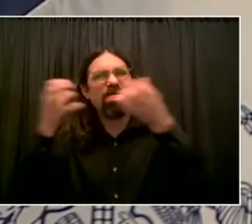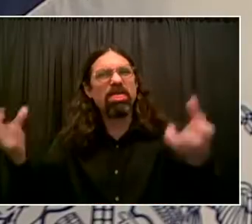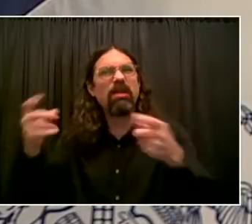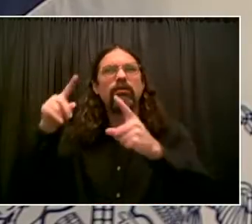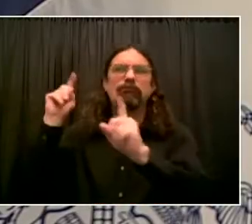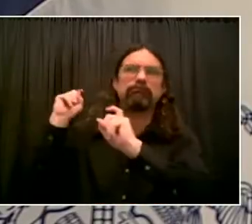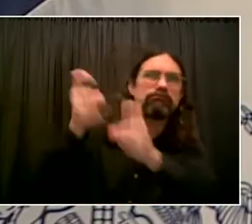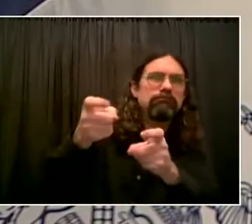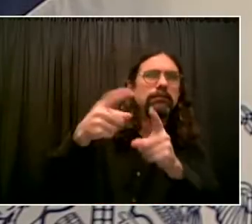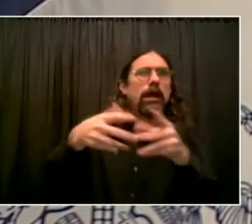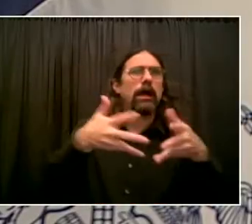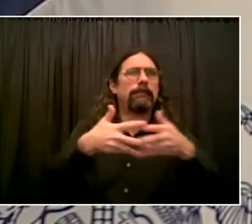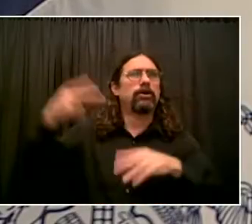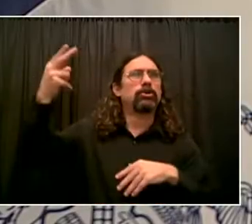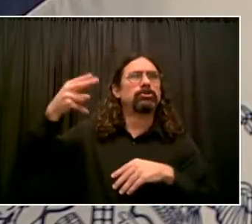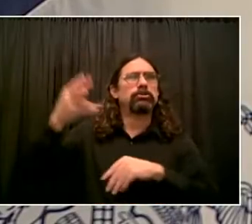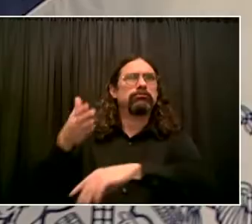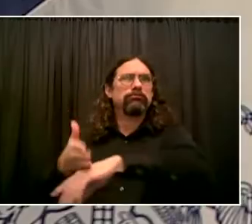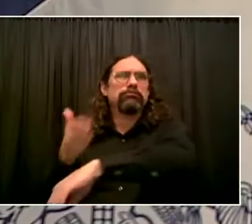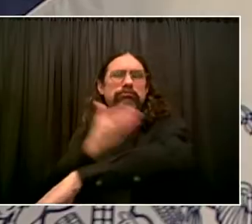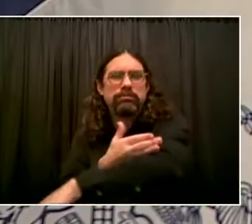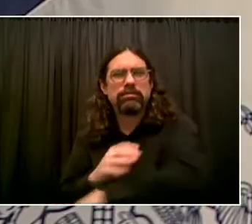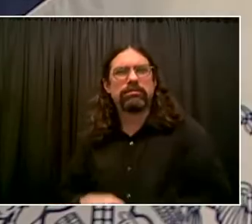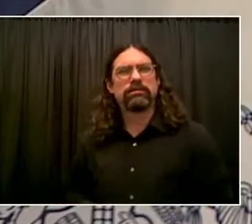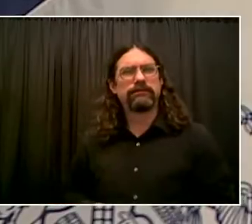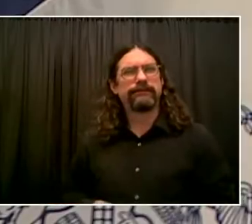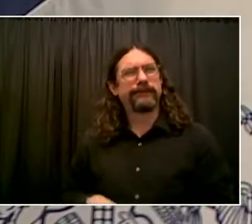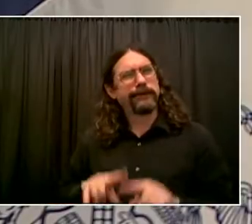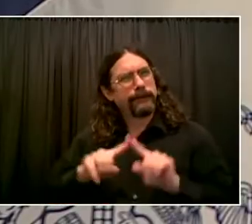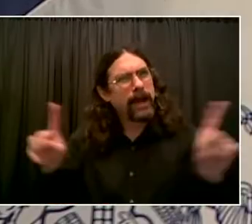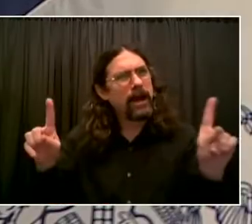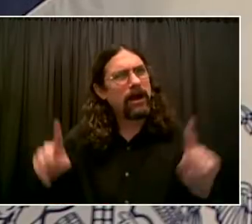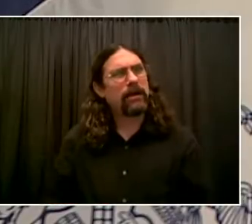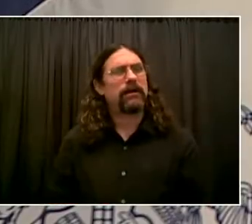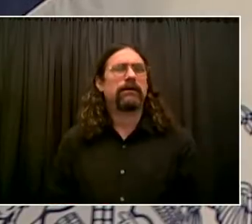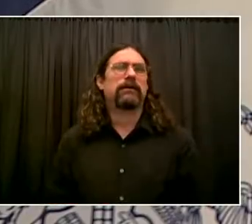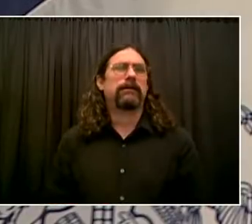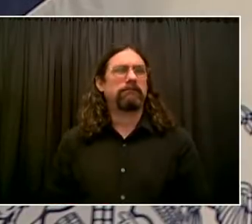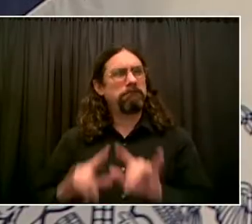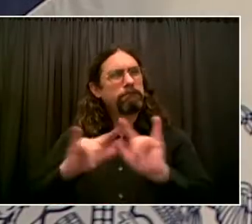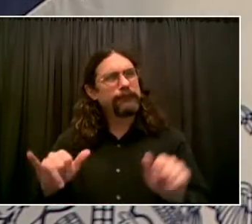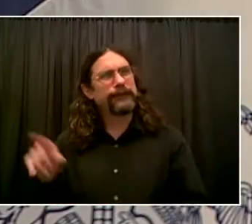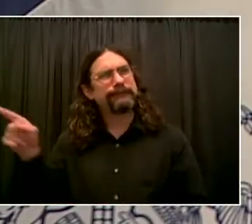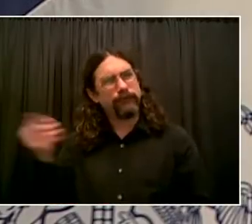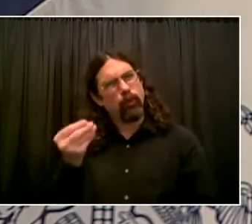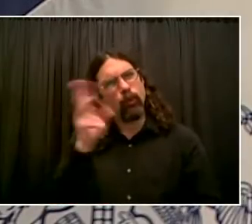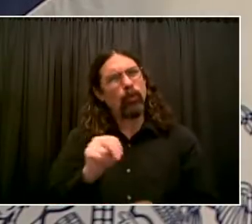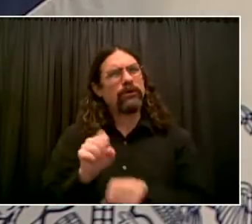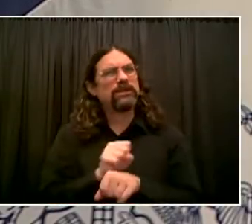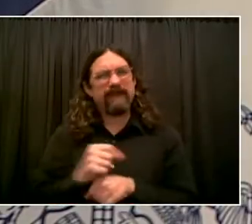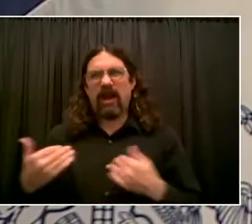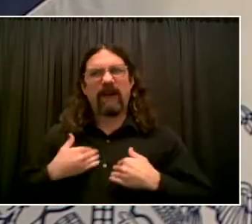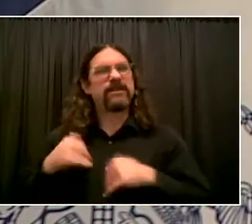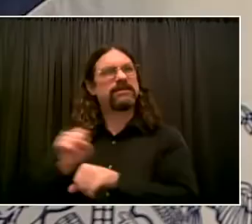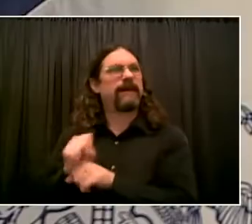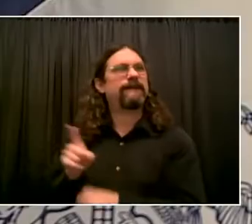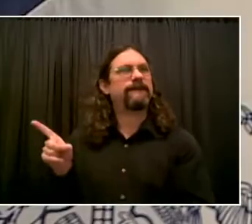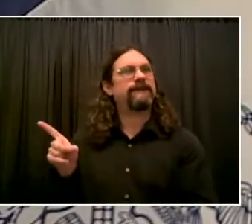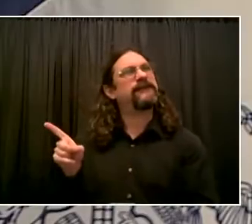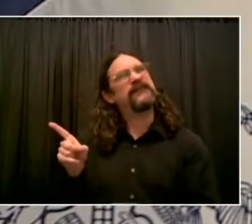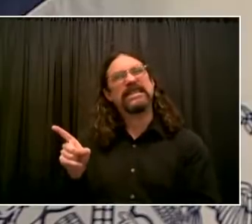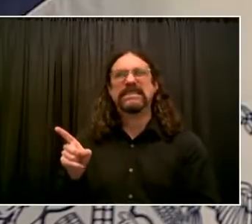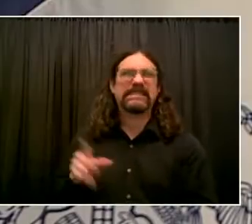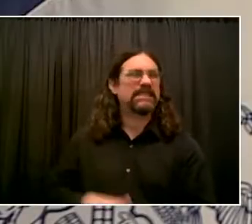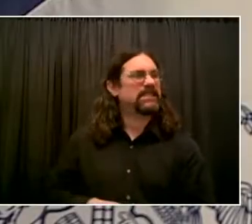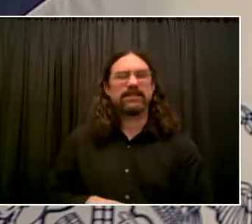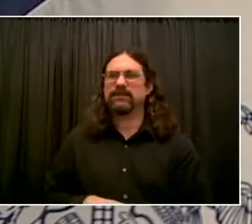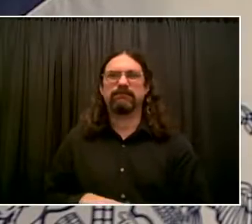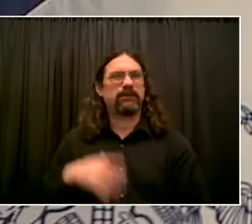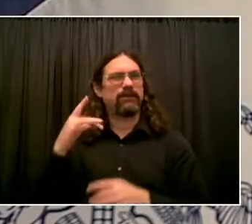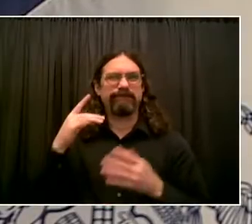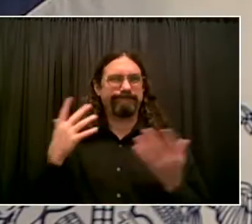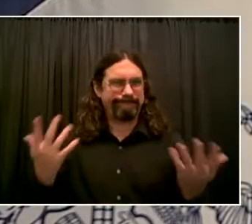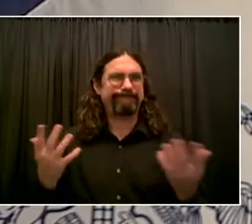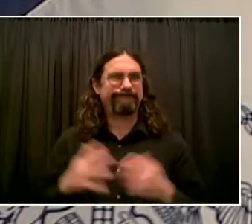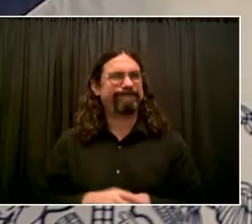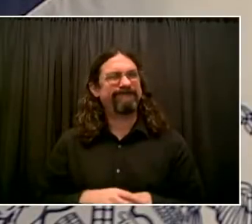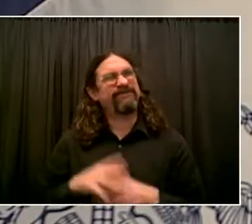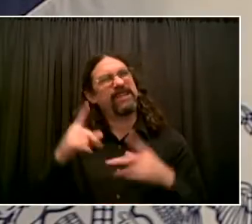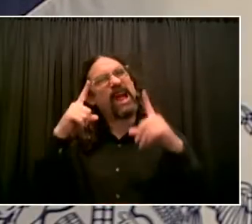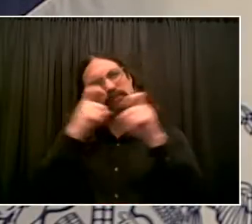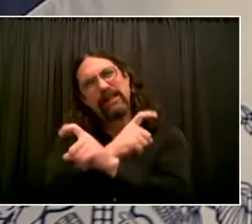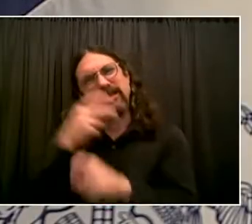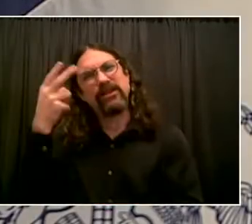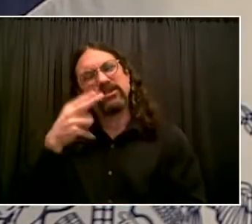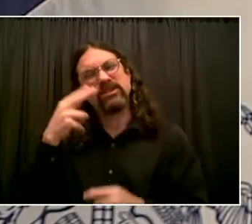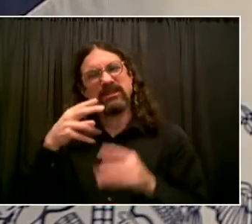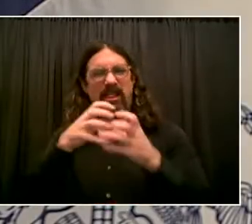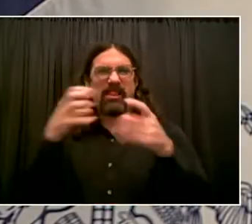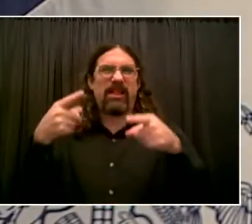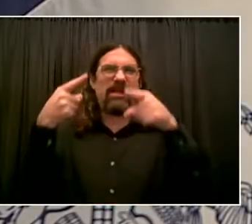ATHT PERMEATE THE WORLD TAYOD.